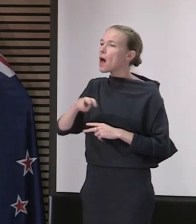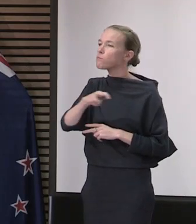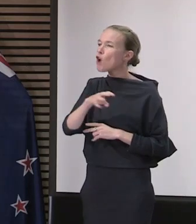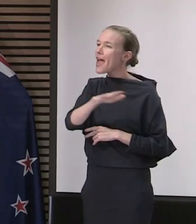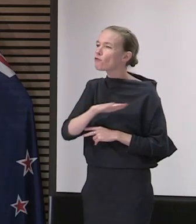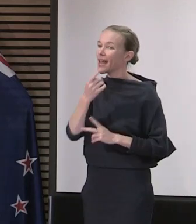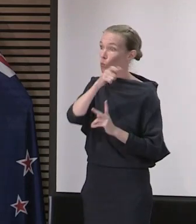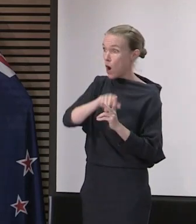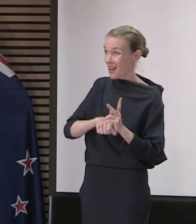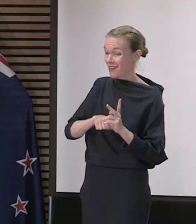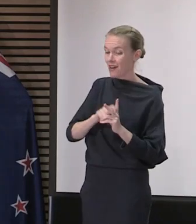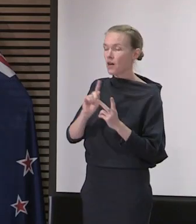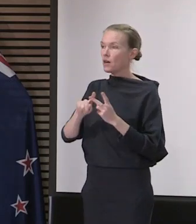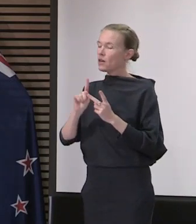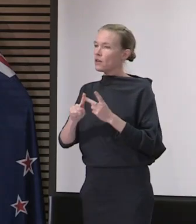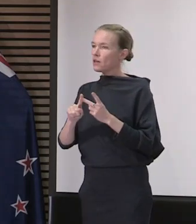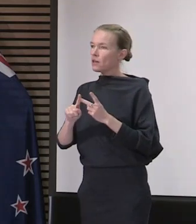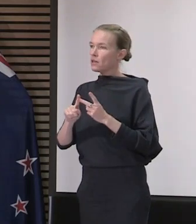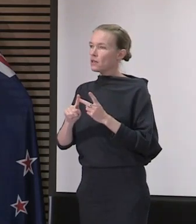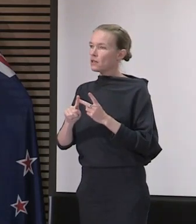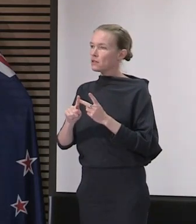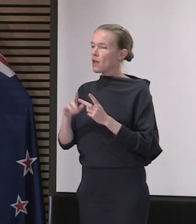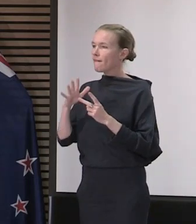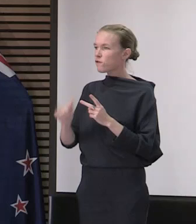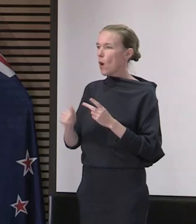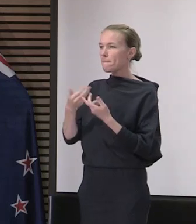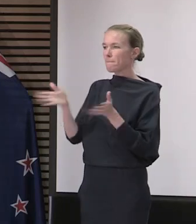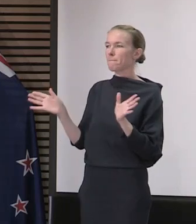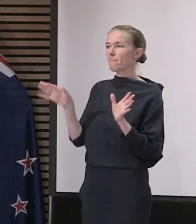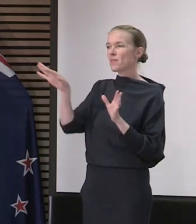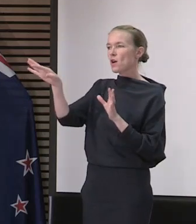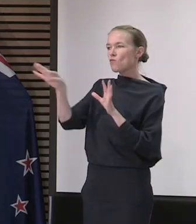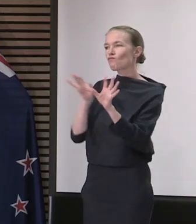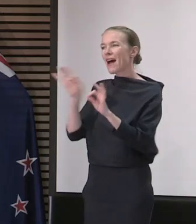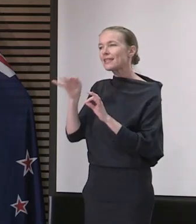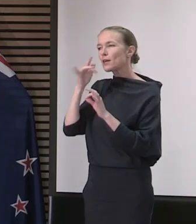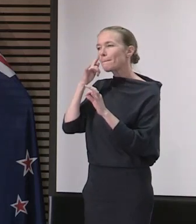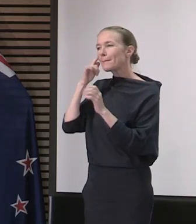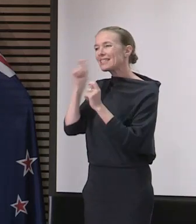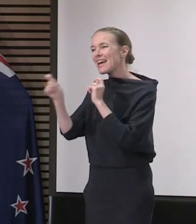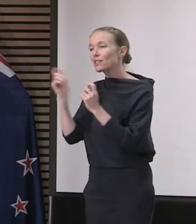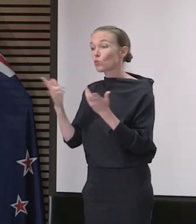of those cases we had last week, one which was in Nelson